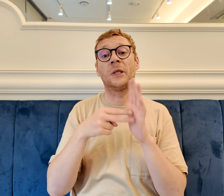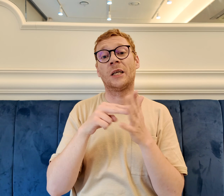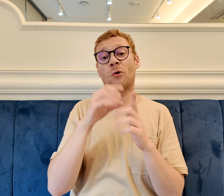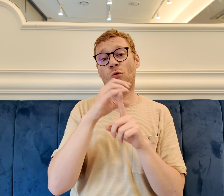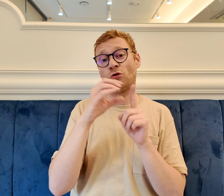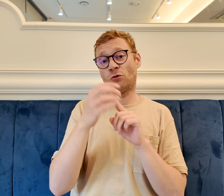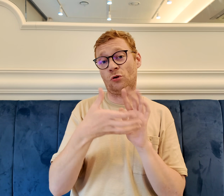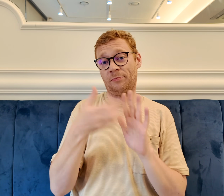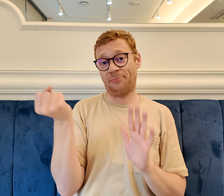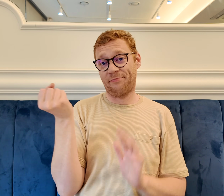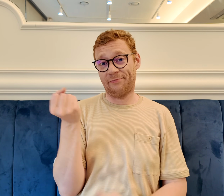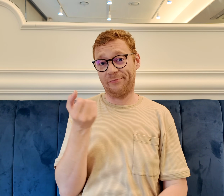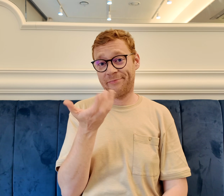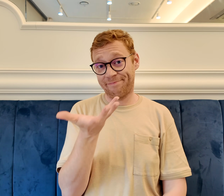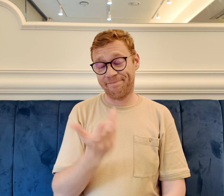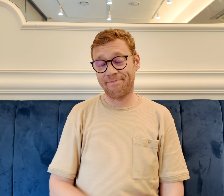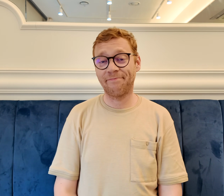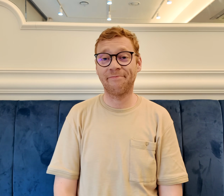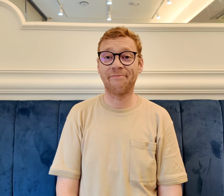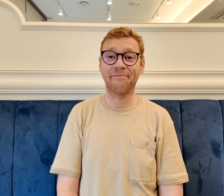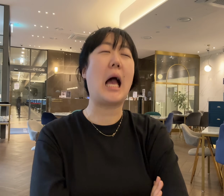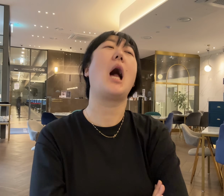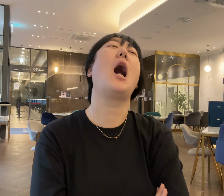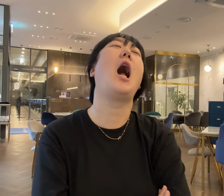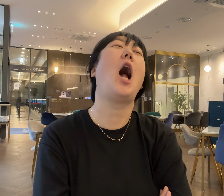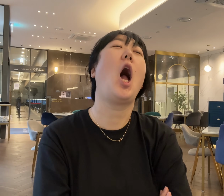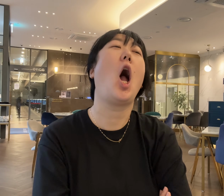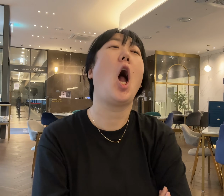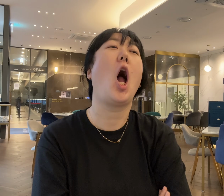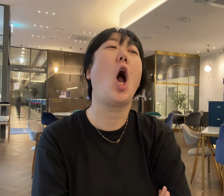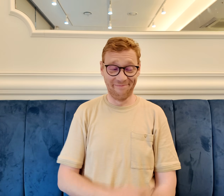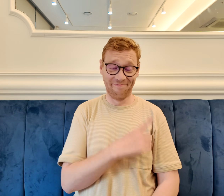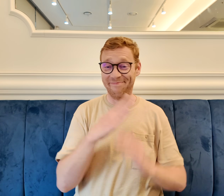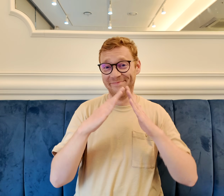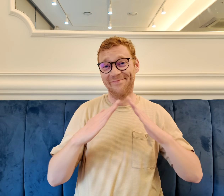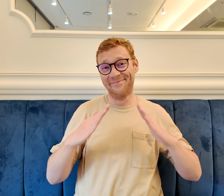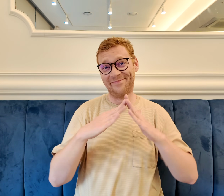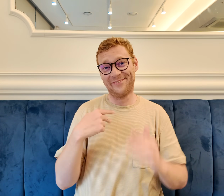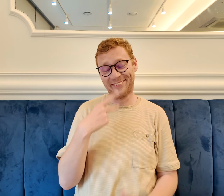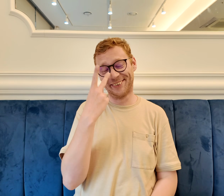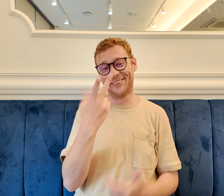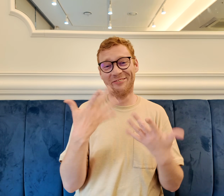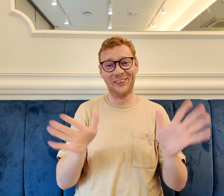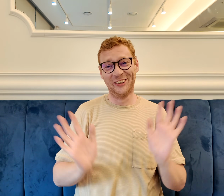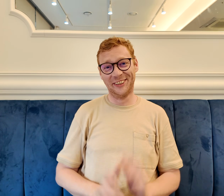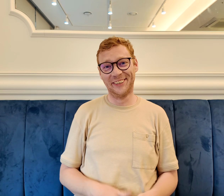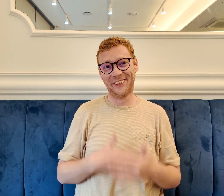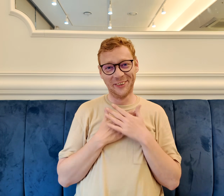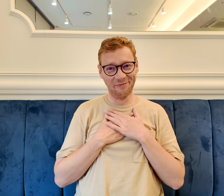This is what we call "cultural appropriation." Ah... I witnessed that firsthand in Jeonju, and